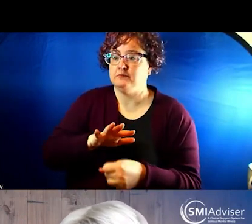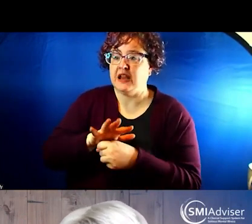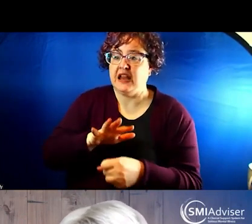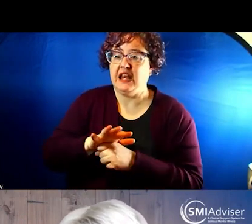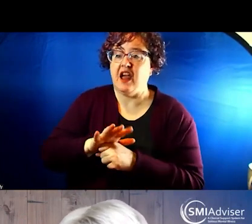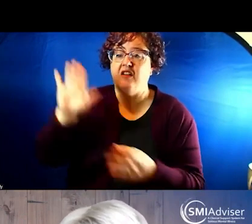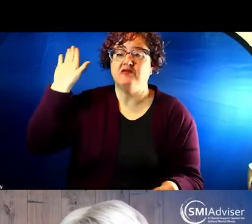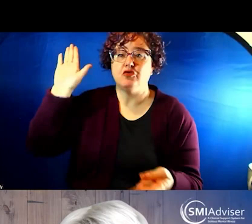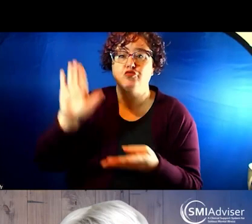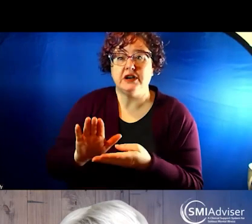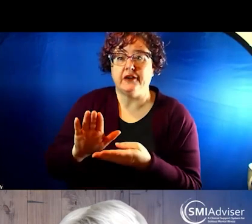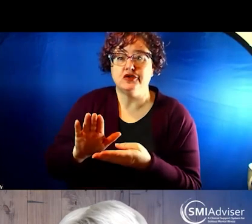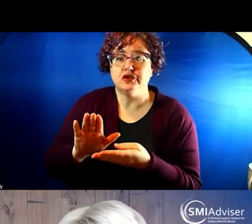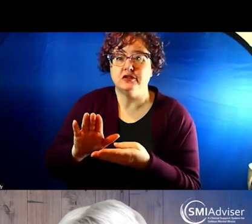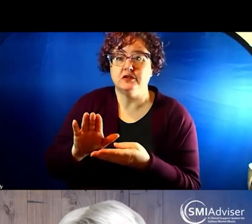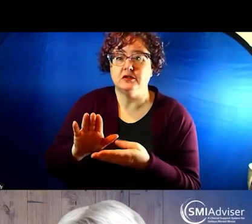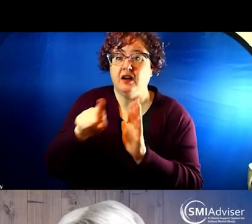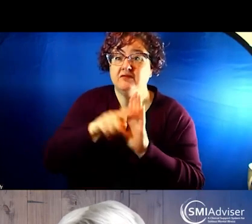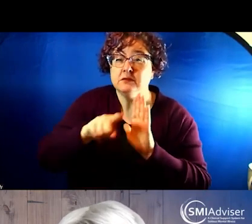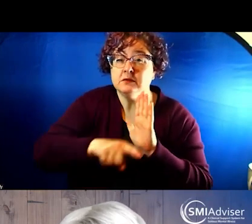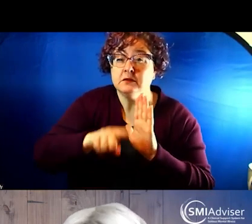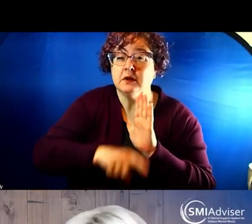SAFE TO ASK FOR HELP OR TALK TO MY FRIENDS?